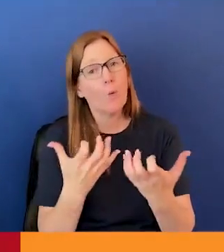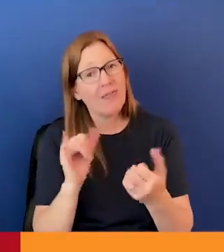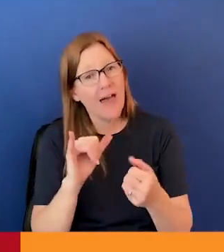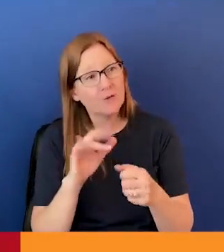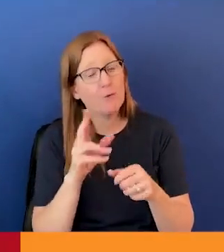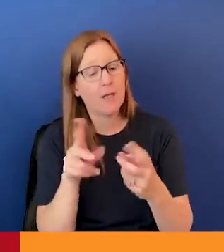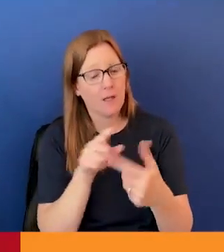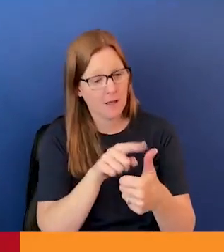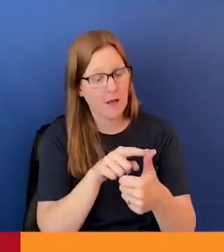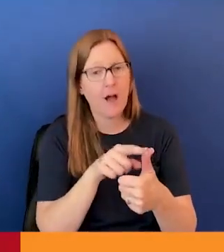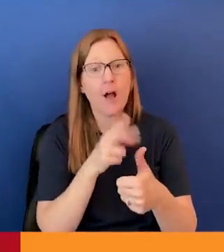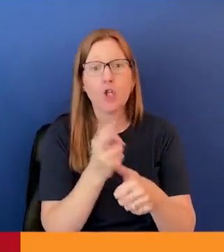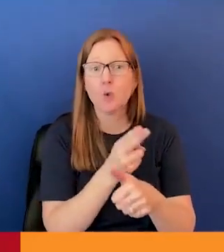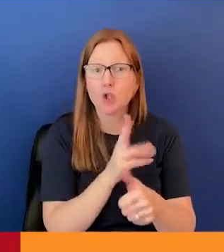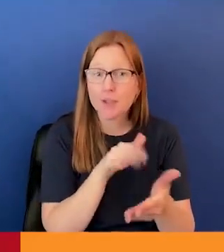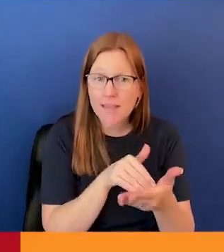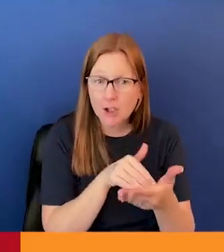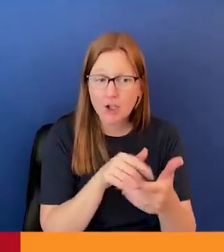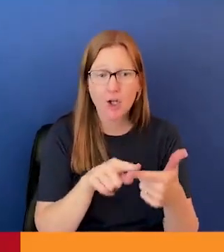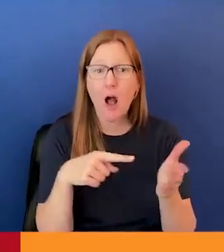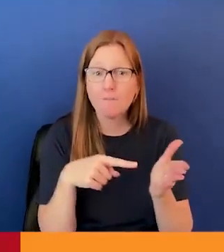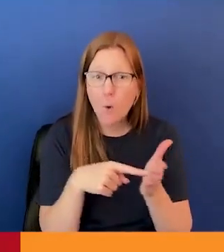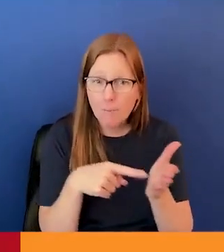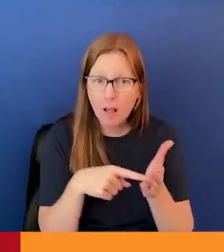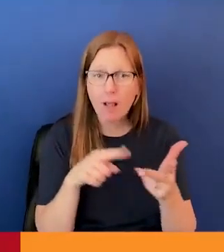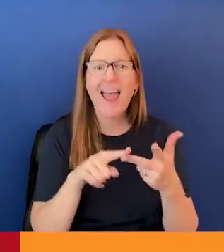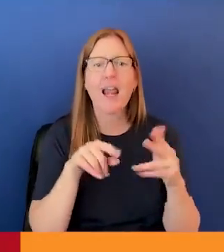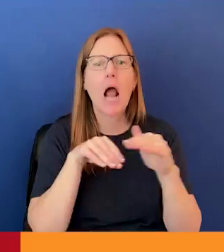and accessible, so that they can improve care and reduce burden.